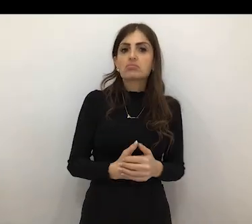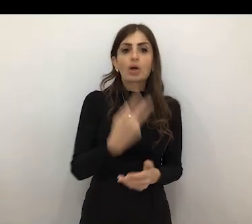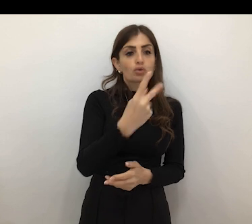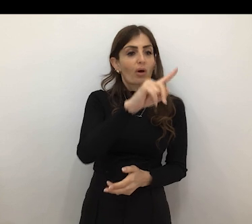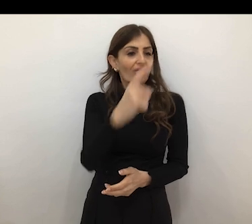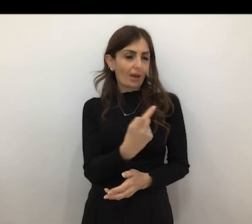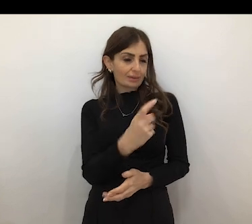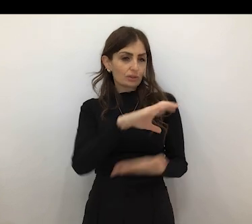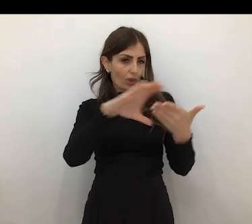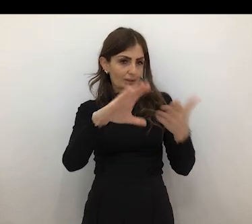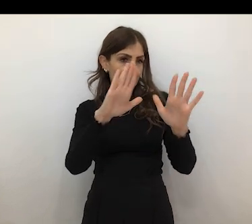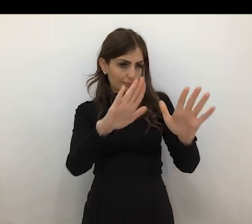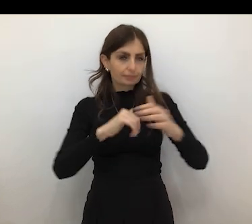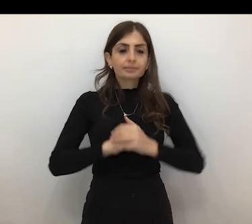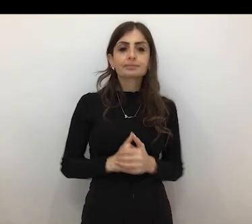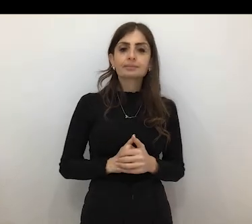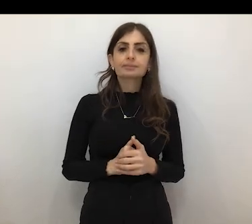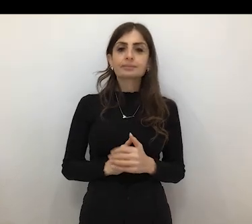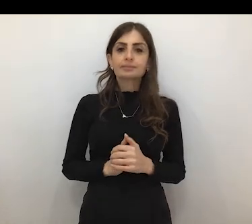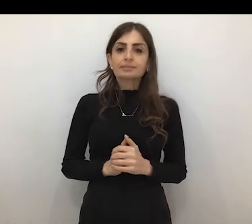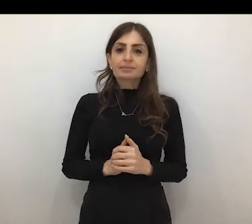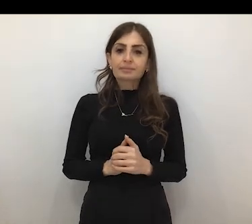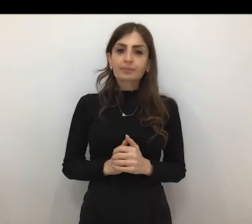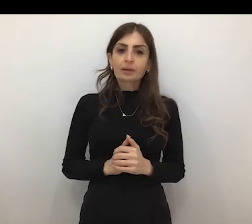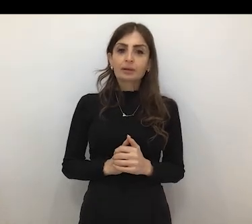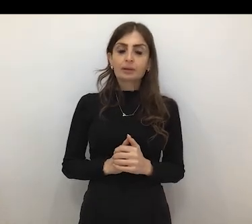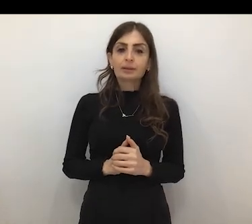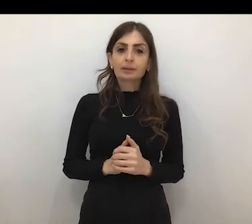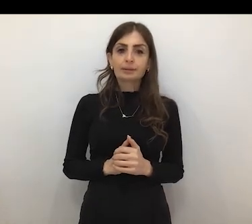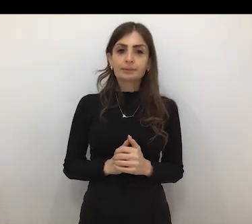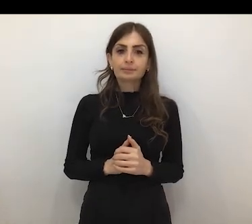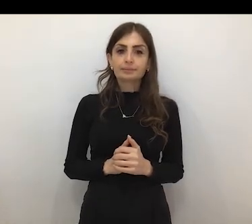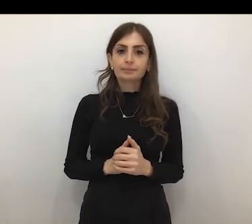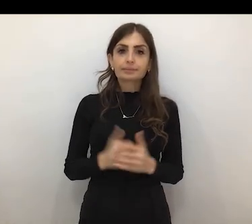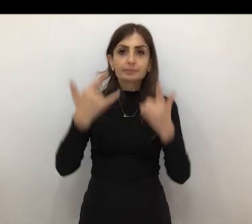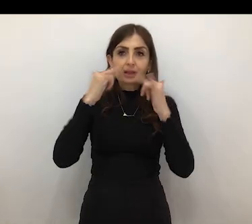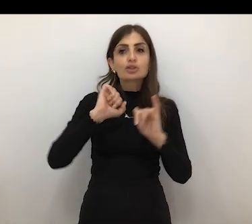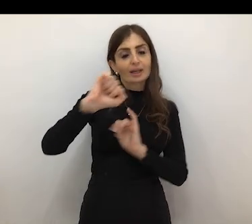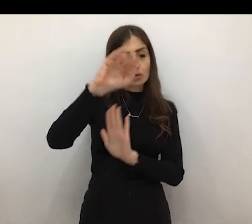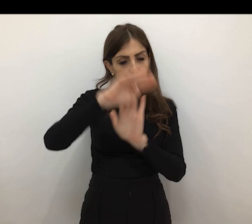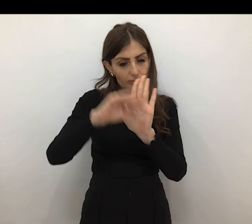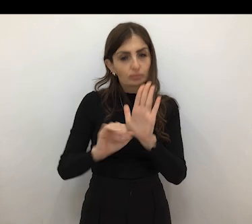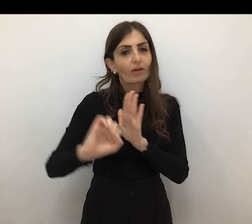request of $12,000. Please check the guidelines for the limit for the category you are applying